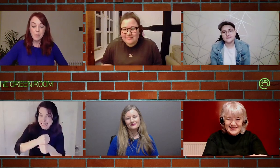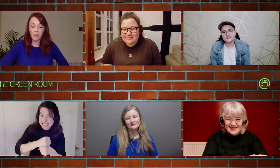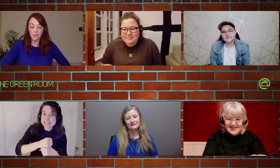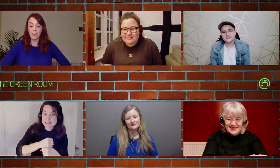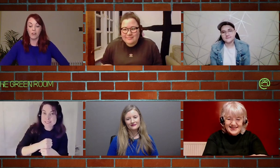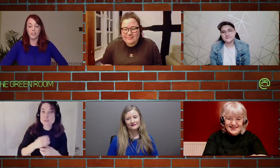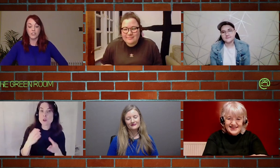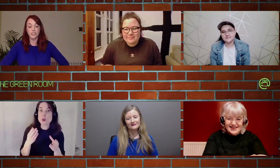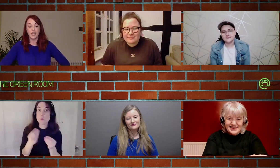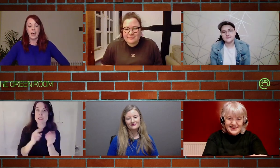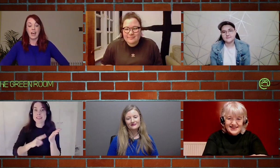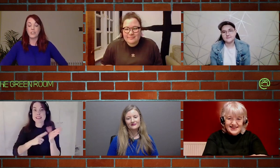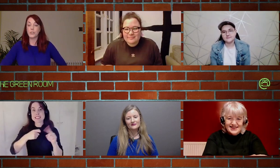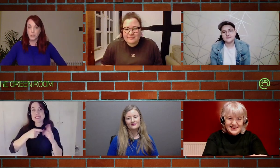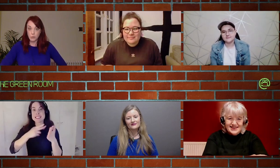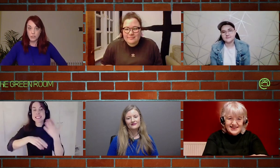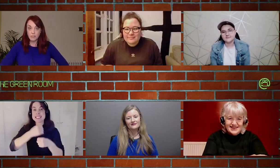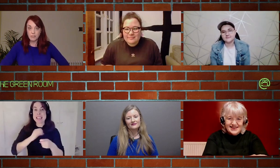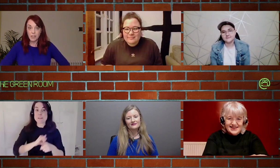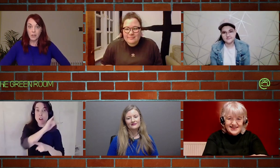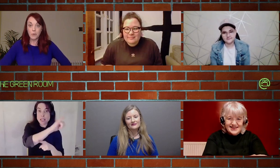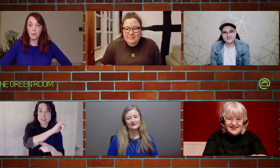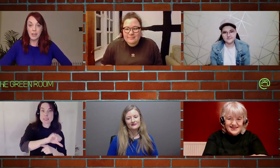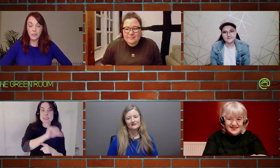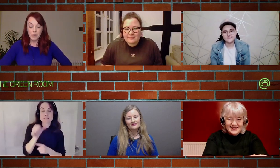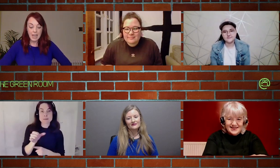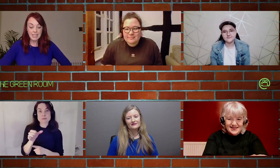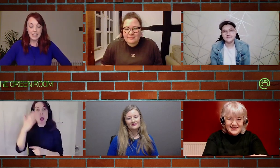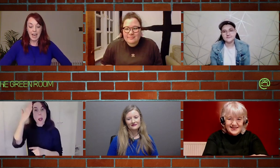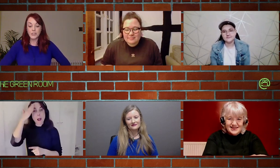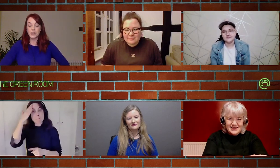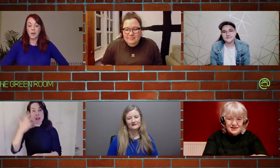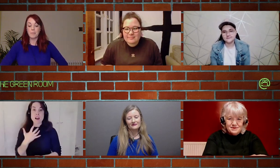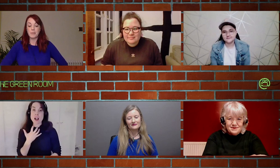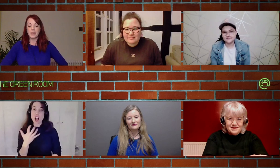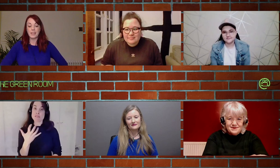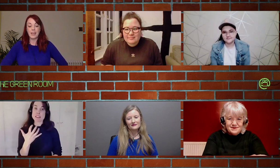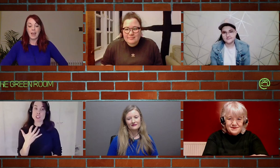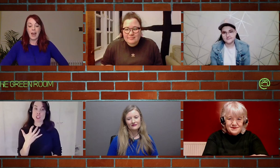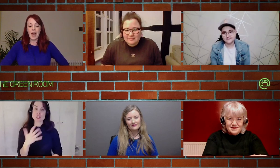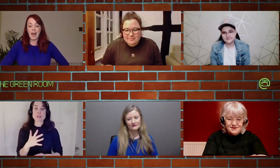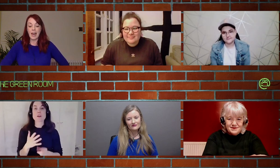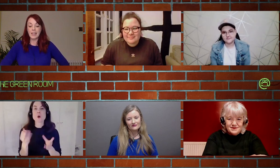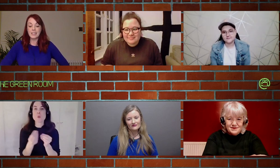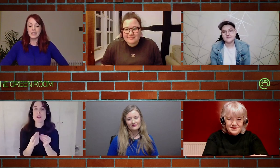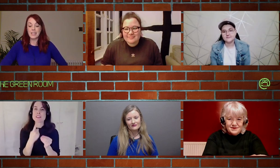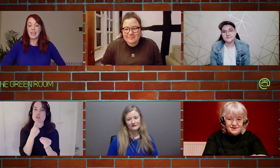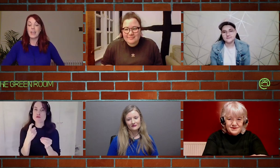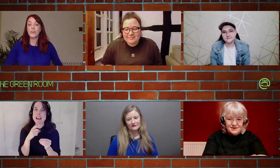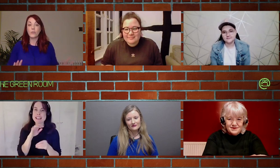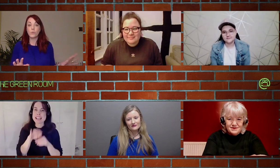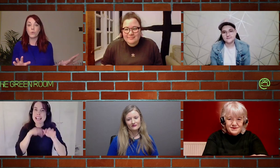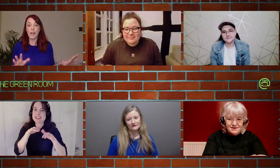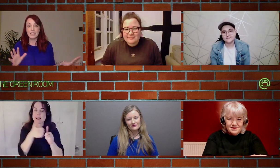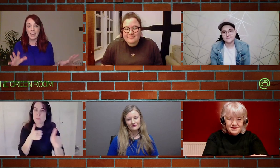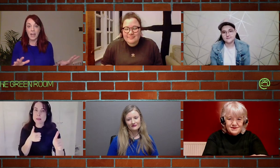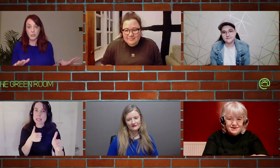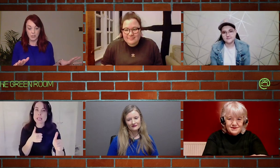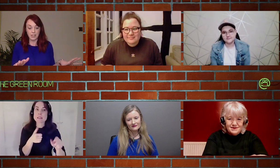Mother Courage and her Children with Red Ladder Company. In her role as Kattrin